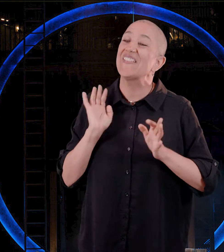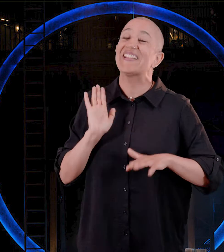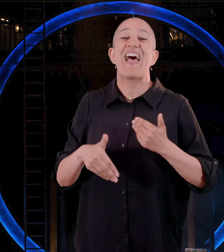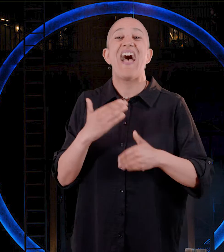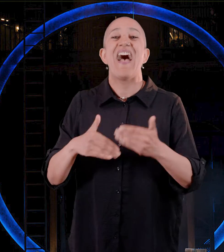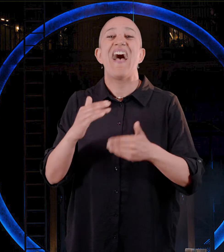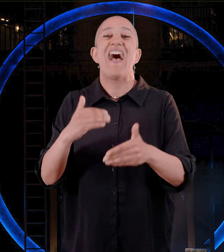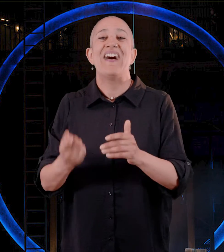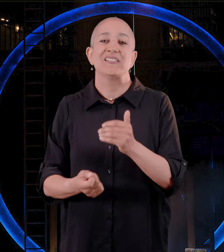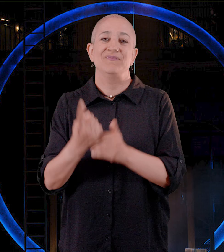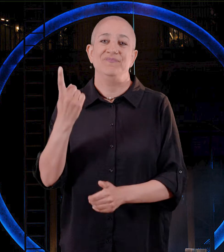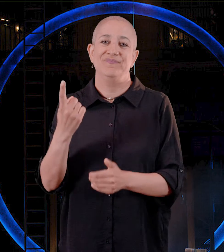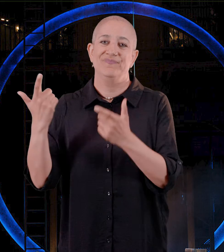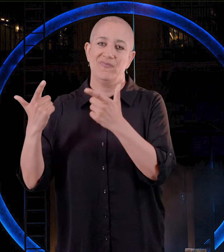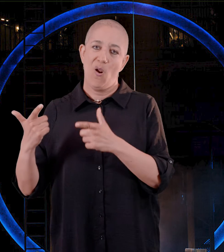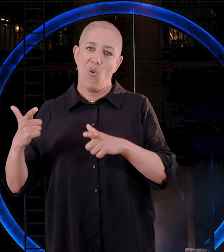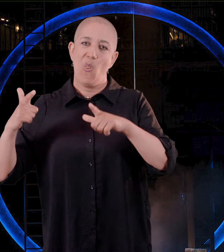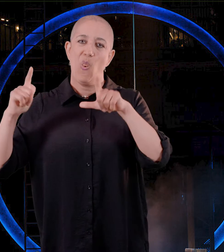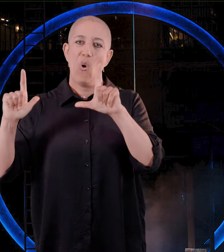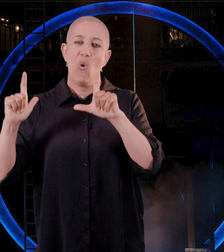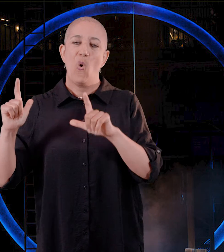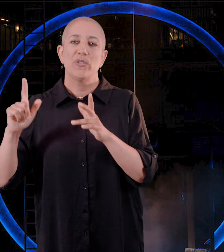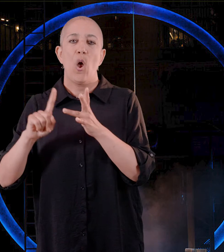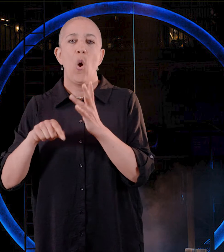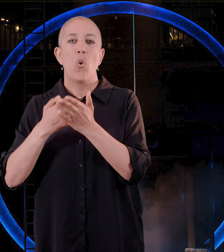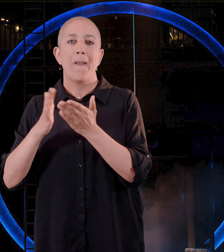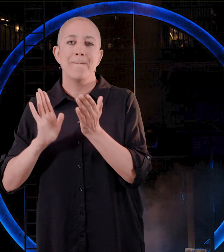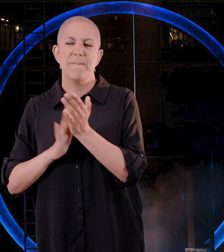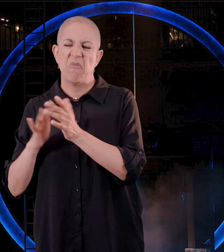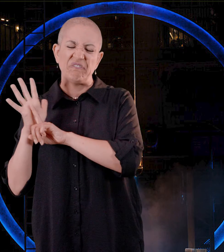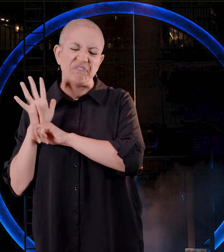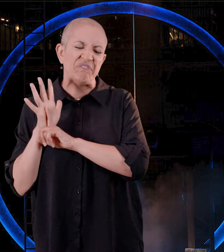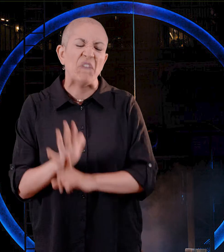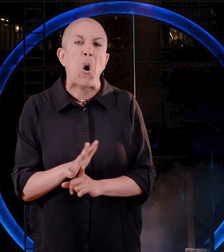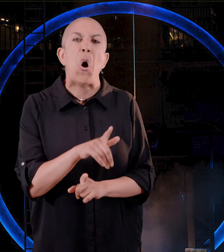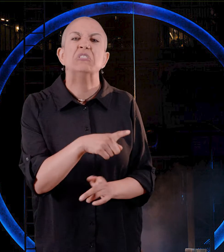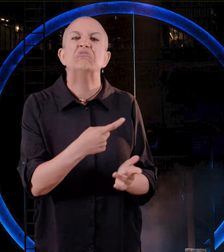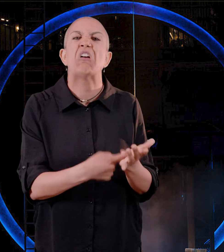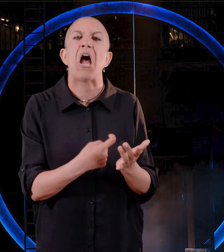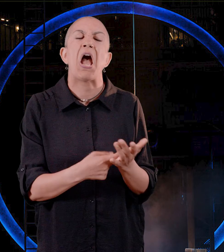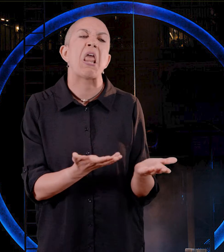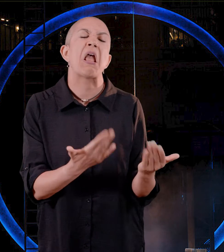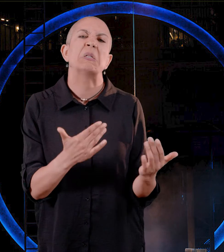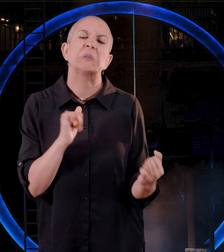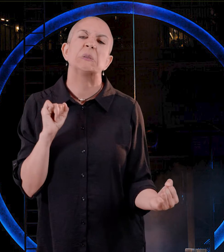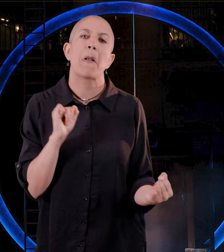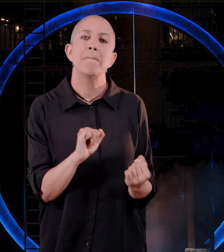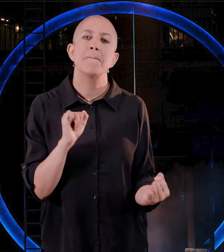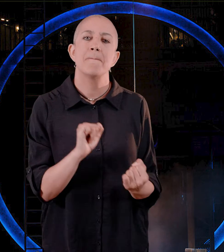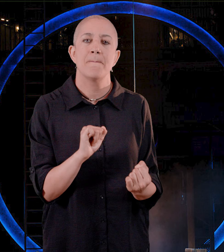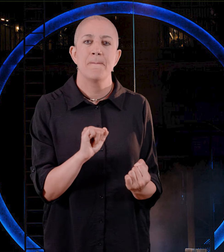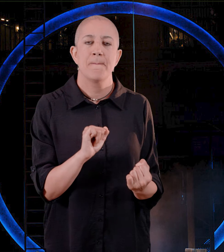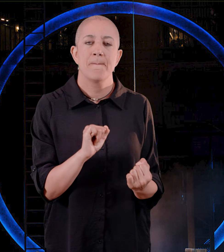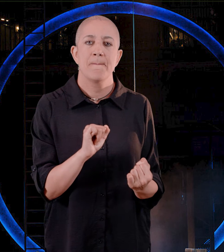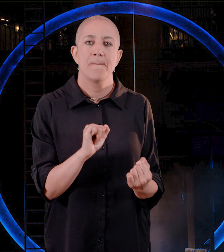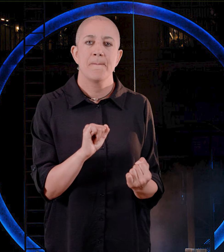but before long, Lord Oakham forces her to sleep with him.